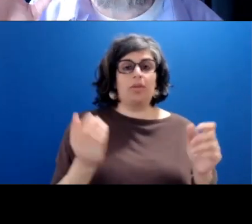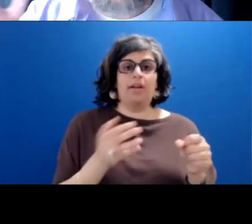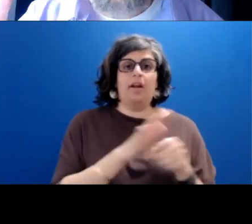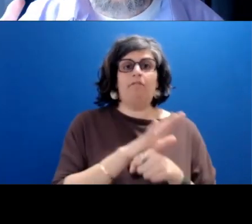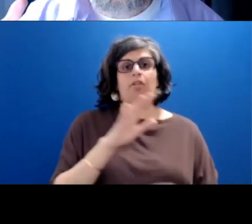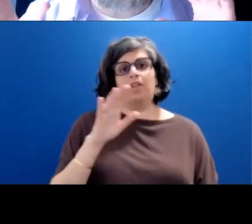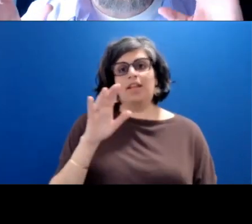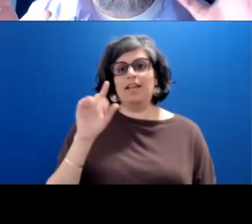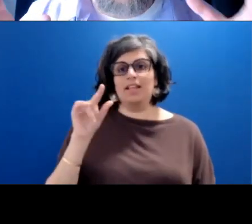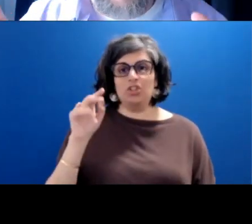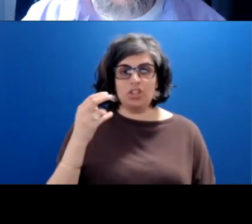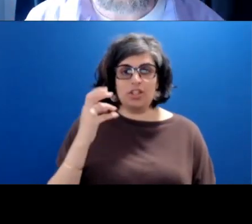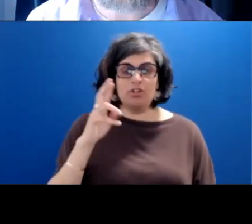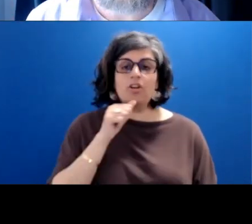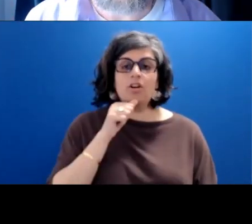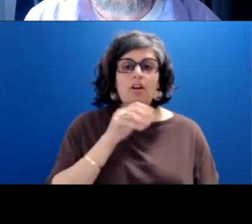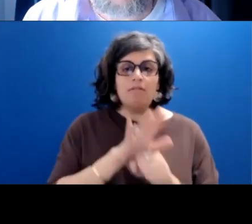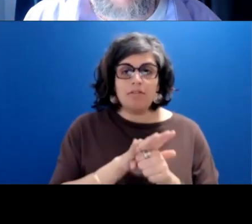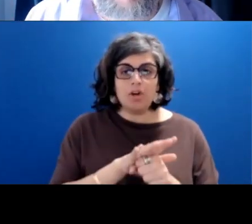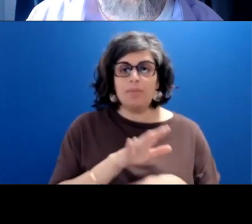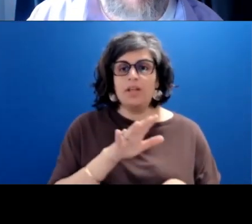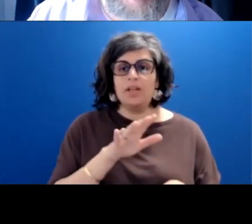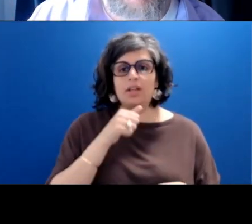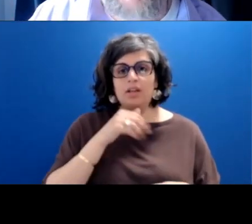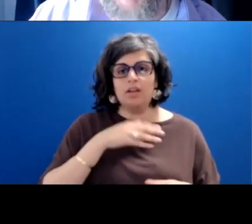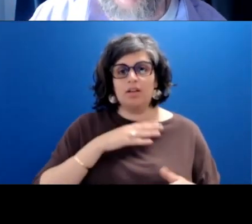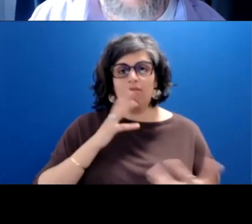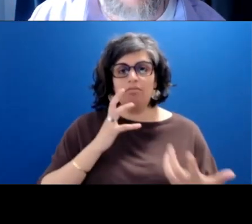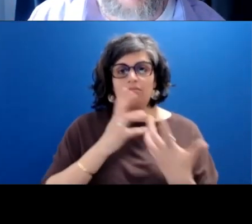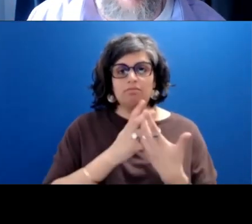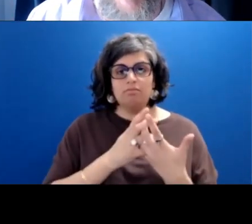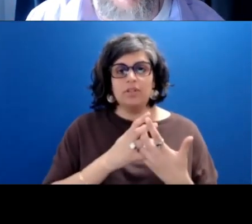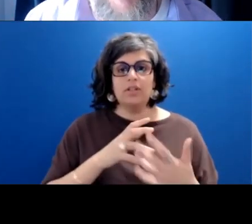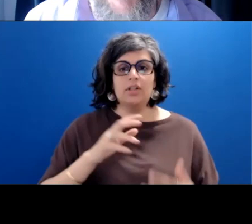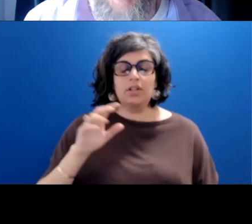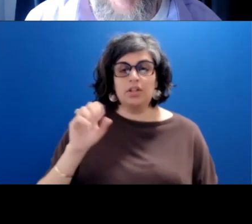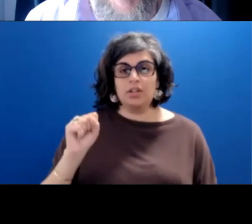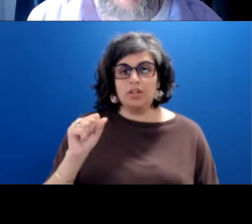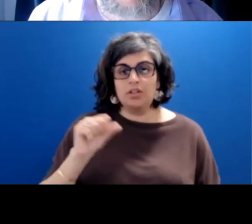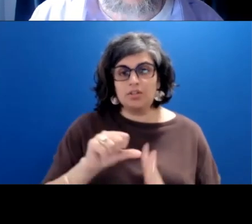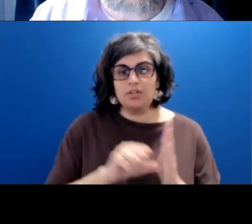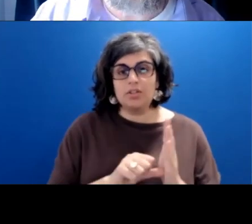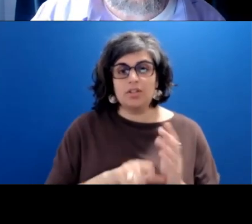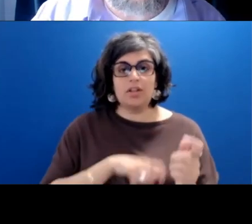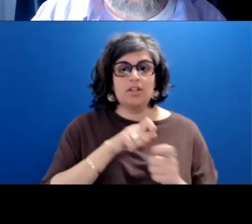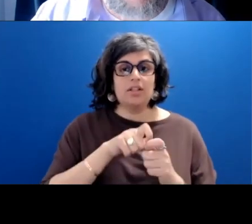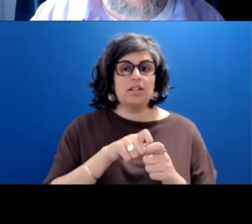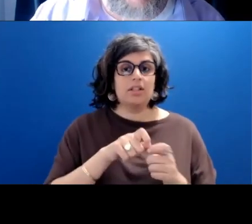so a primary care provider, a therapist, specifically write letters for that client,